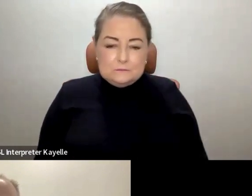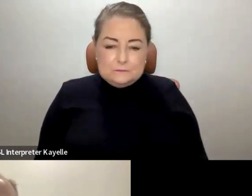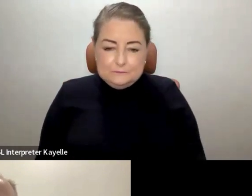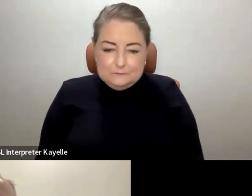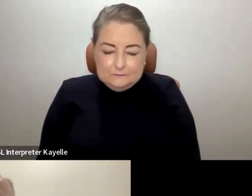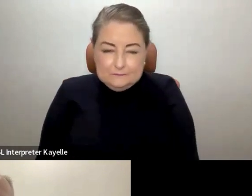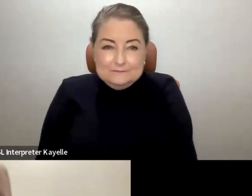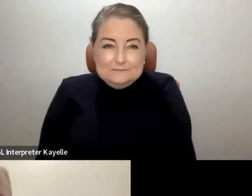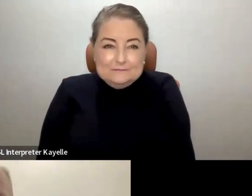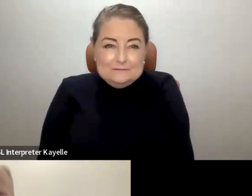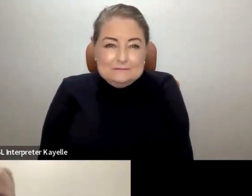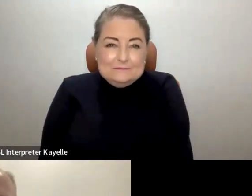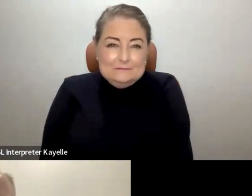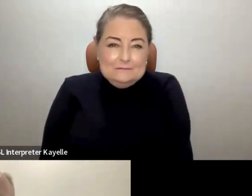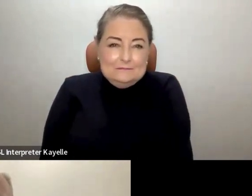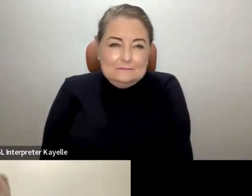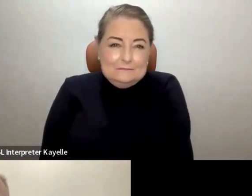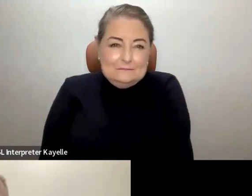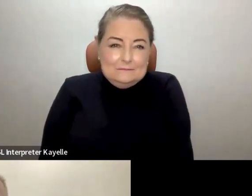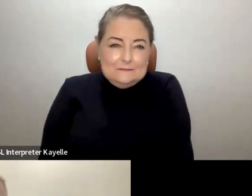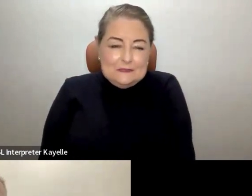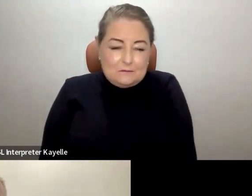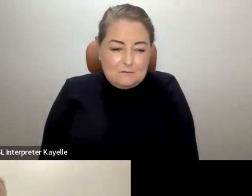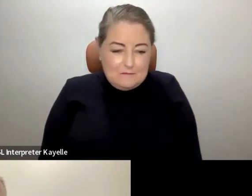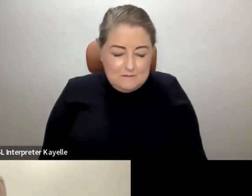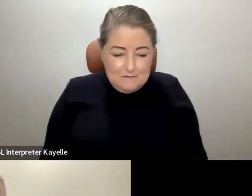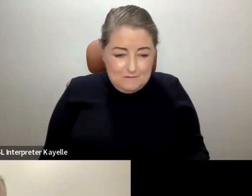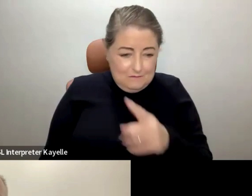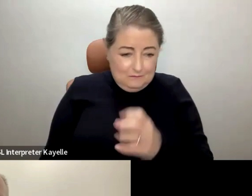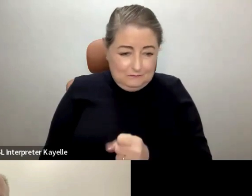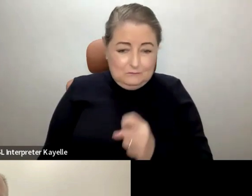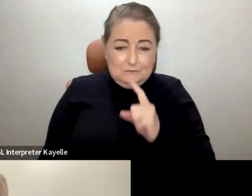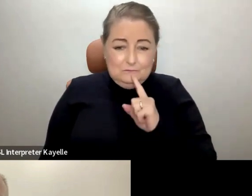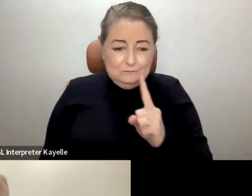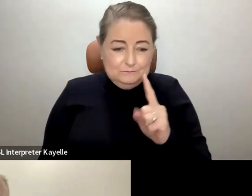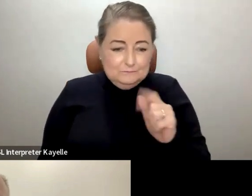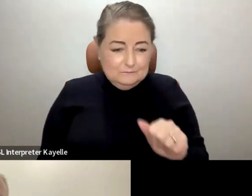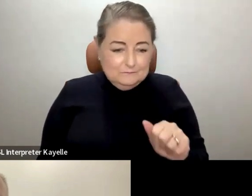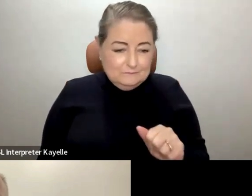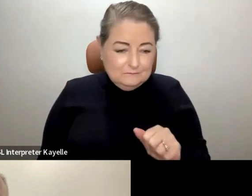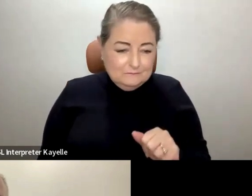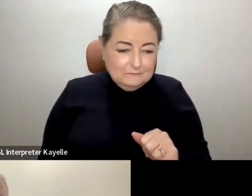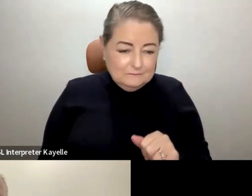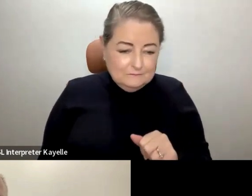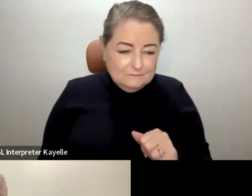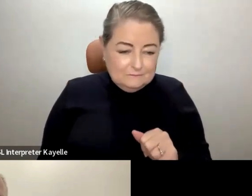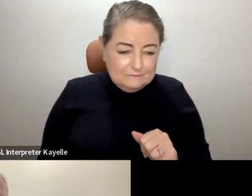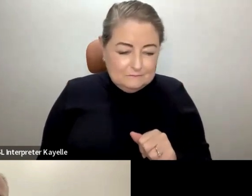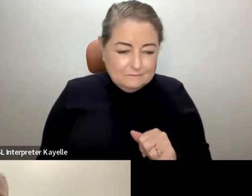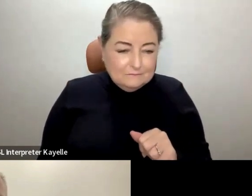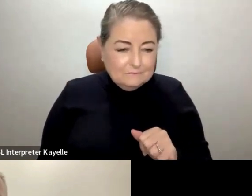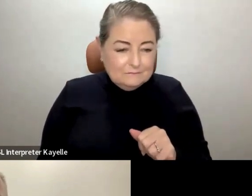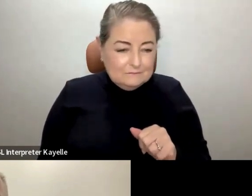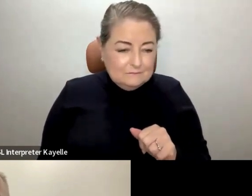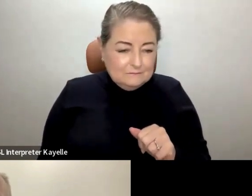[Isaac Zablocki] I'll put in the chat. Also, I don't know if everybody got Reelabilities.org/newyork. I hope I spelled